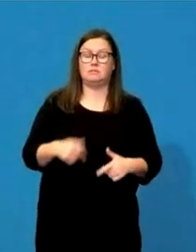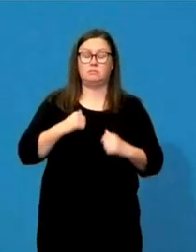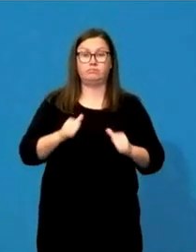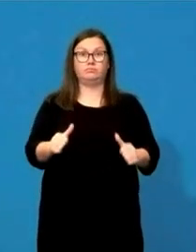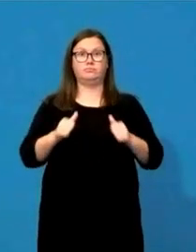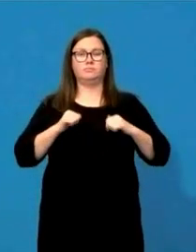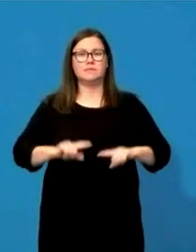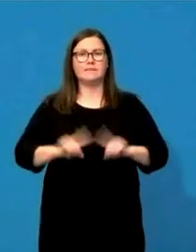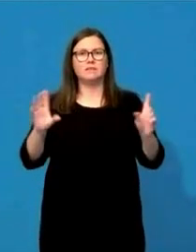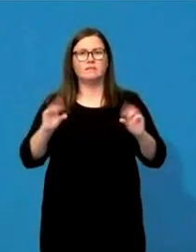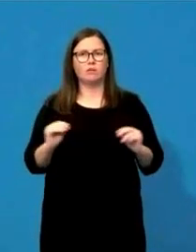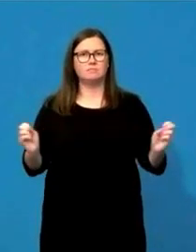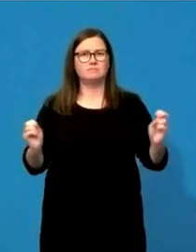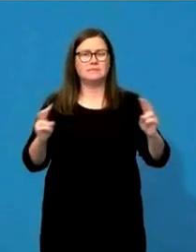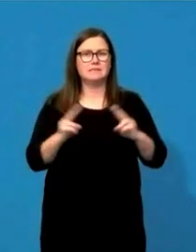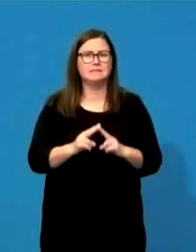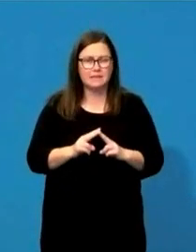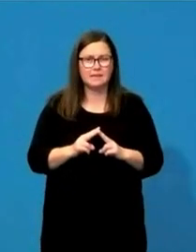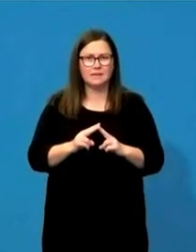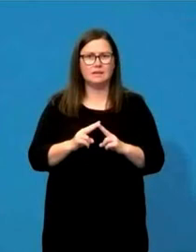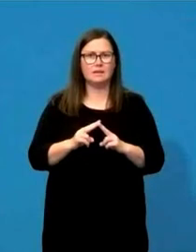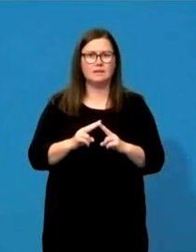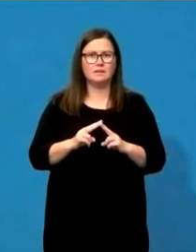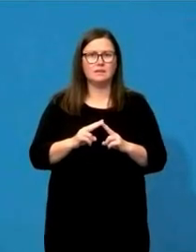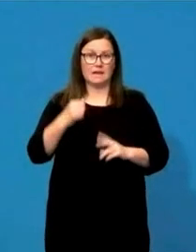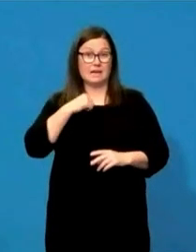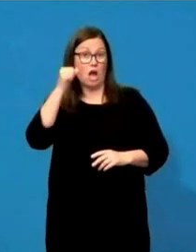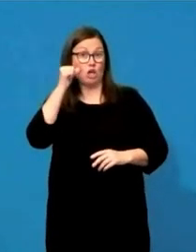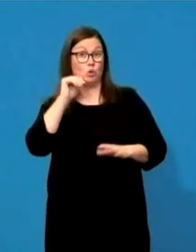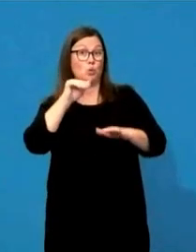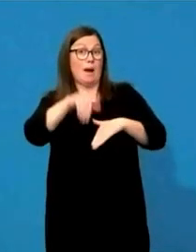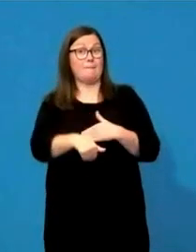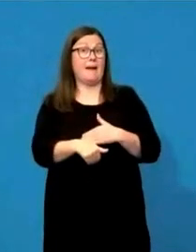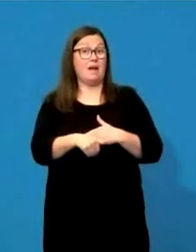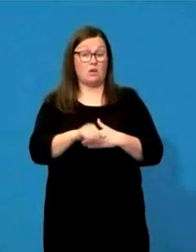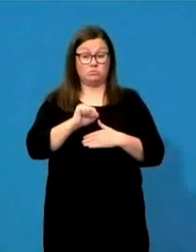Particularly because I was familiar with the Lililwan Project and I knew that it got a lot